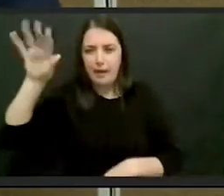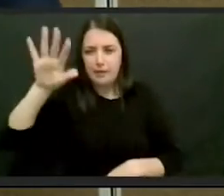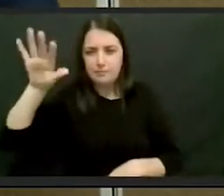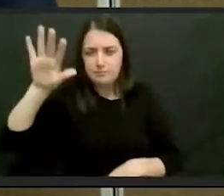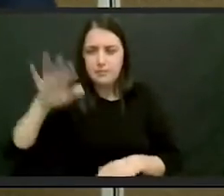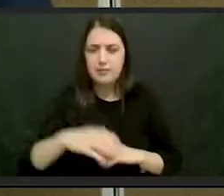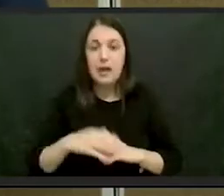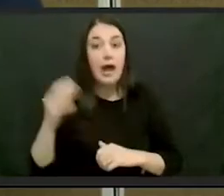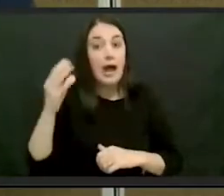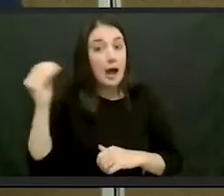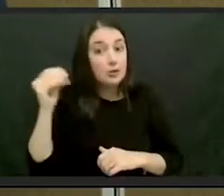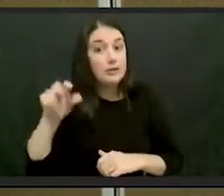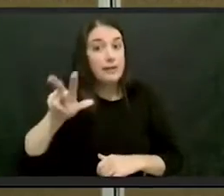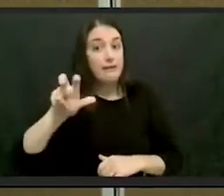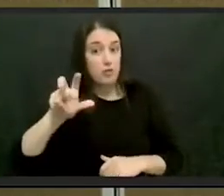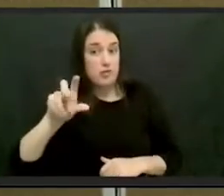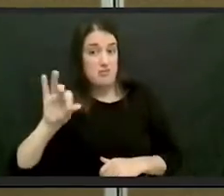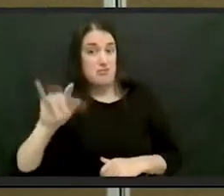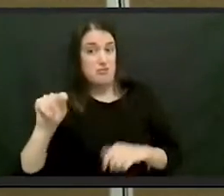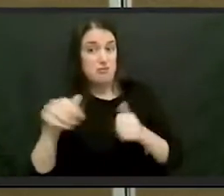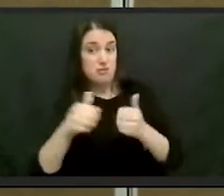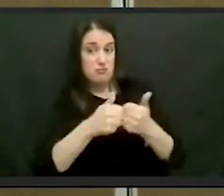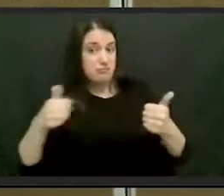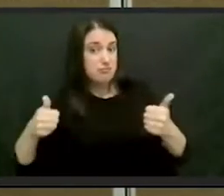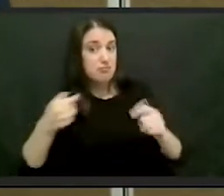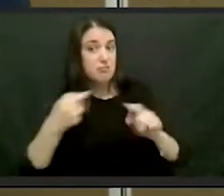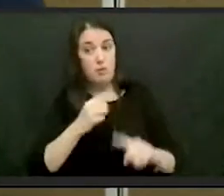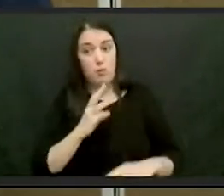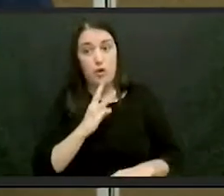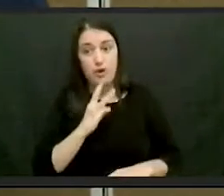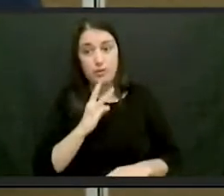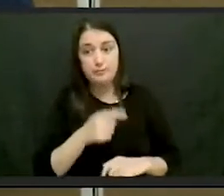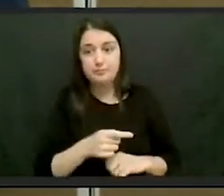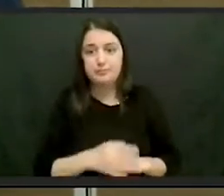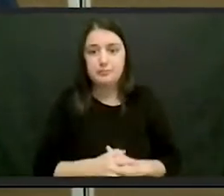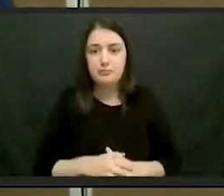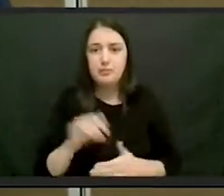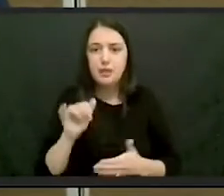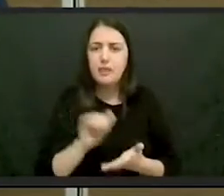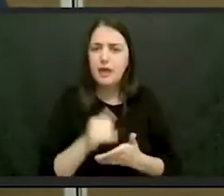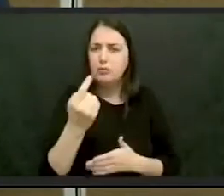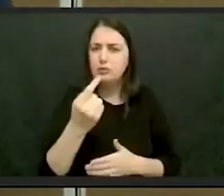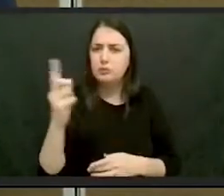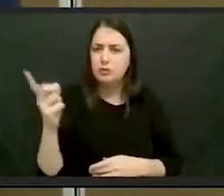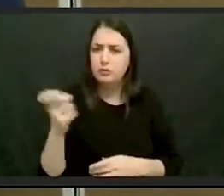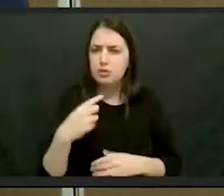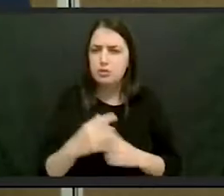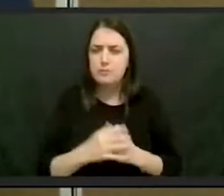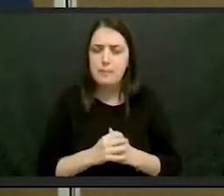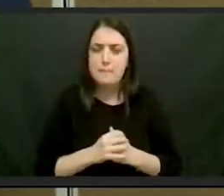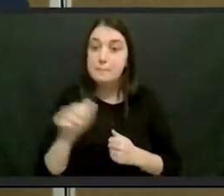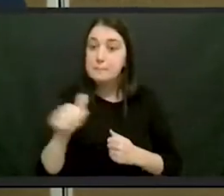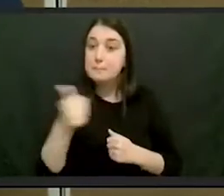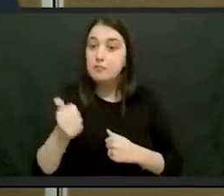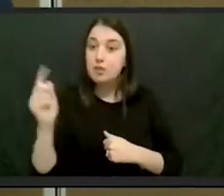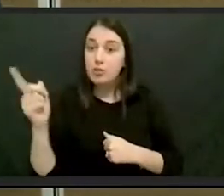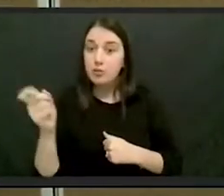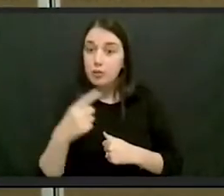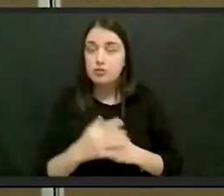retardant in from waterways. That was one of the questions that came up. Another question that came up, what's the likelihood of the fire spreading all the way out into